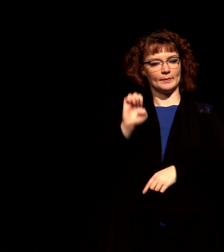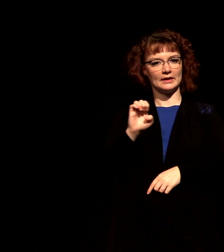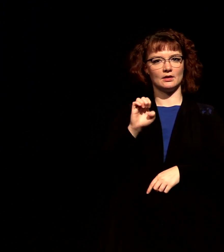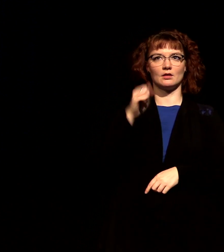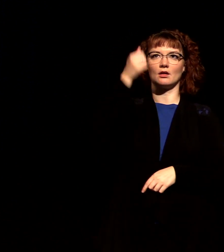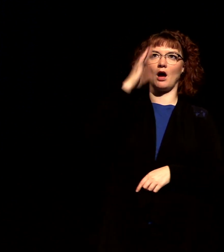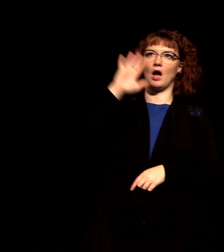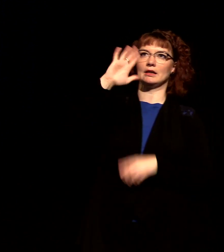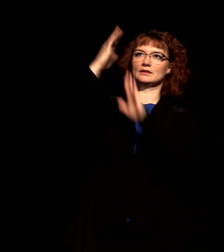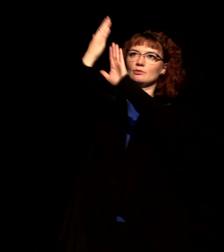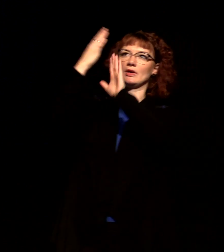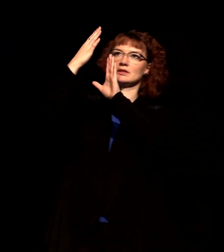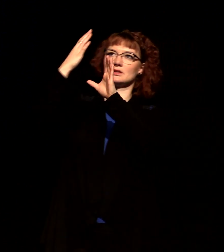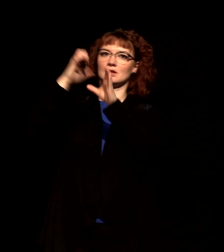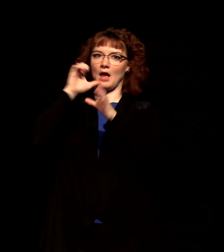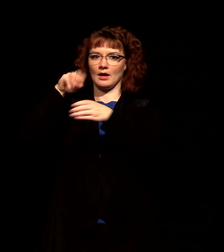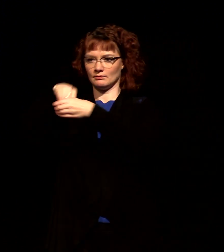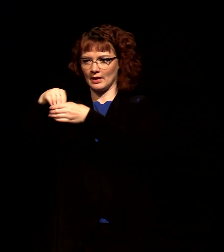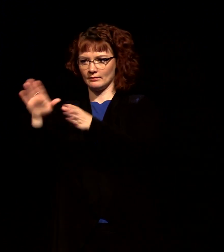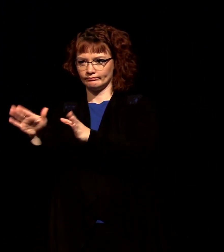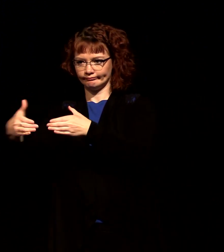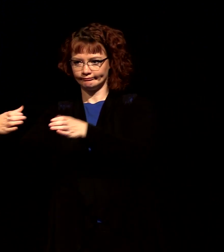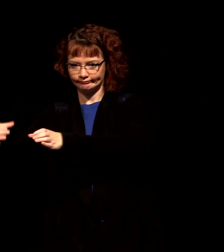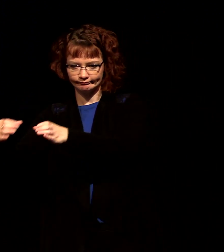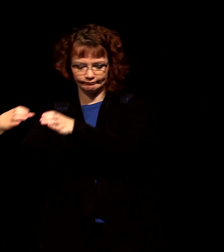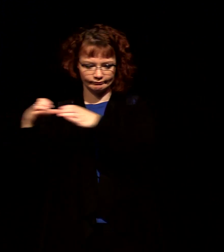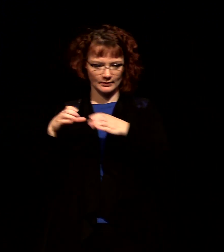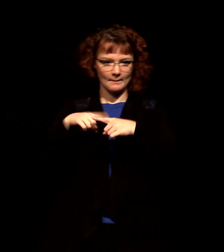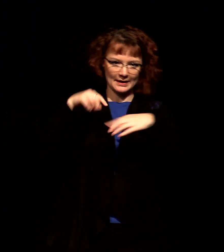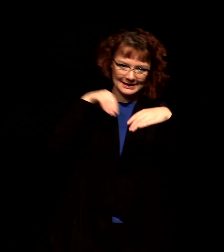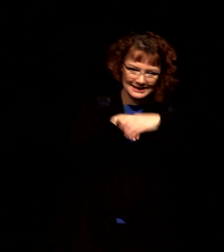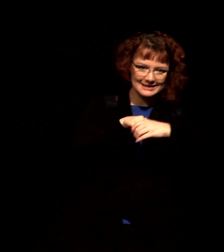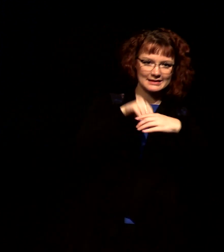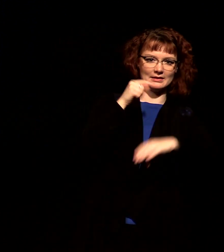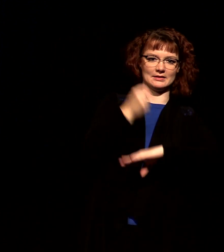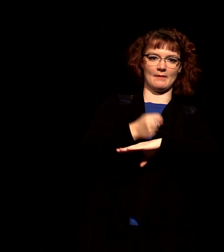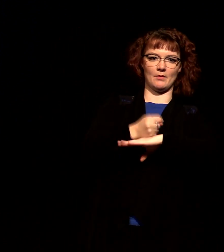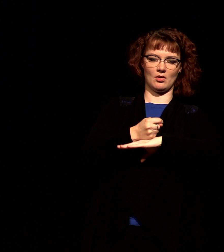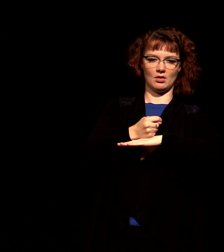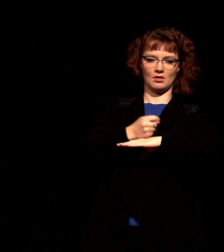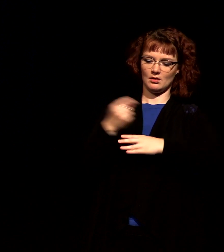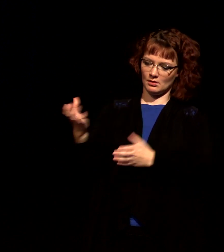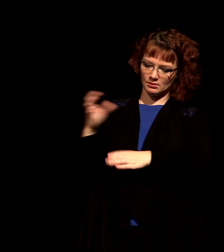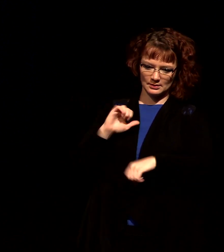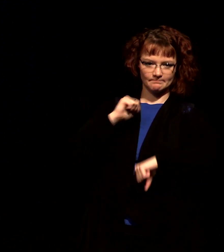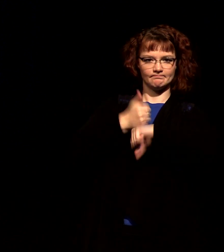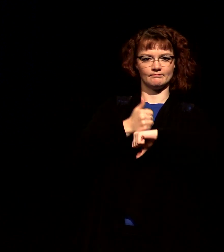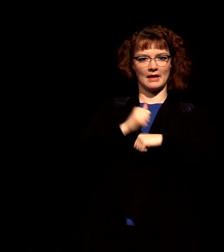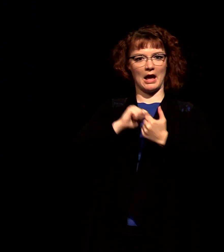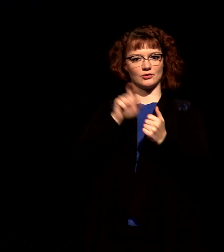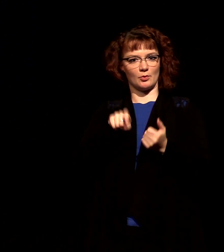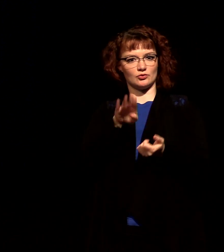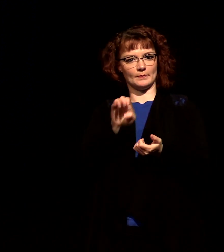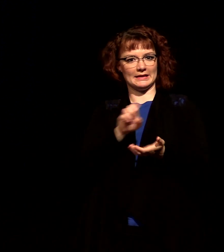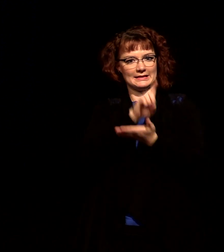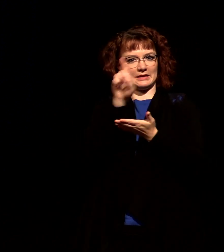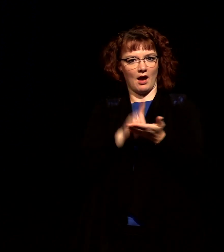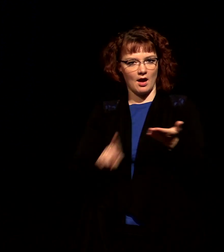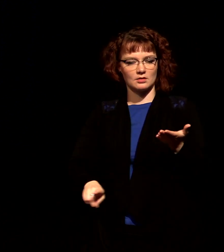return to the dwelling place that had been built to hold him. And here it is, and the Levite priests are proclaiming this